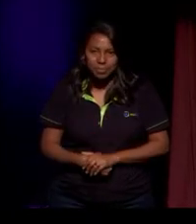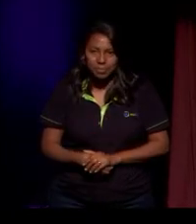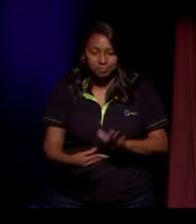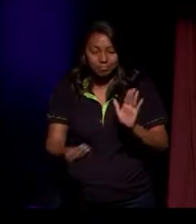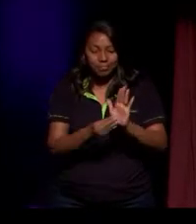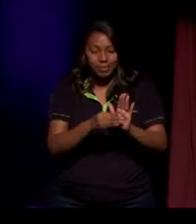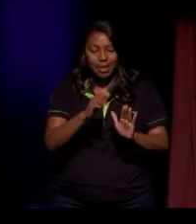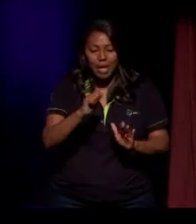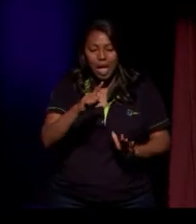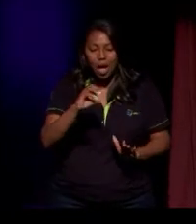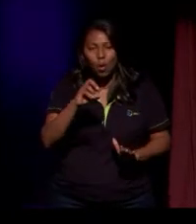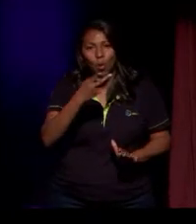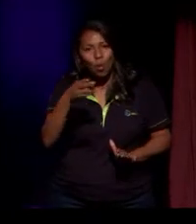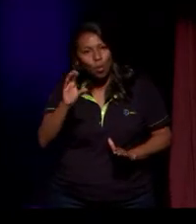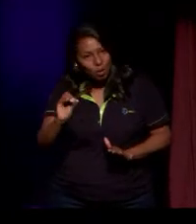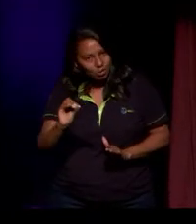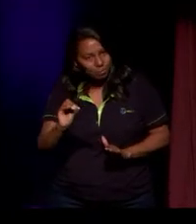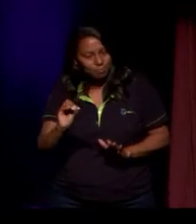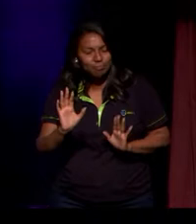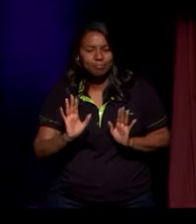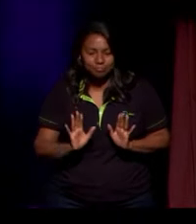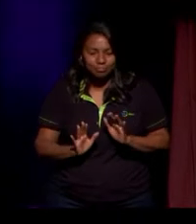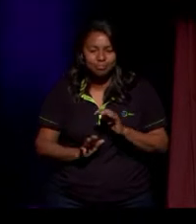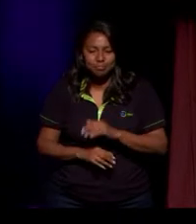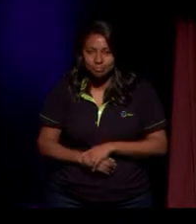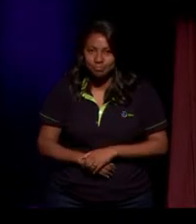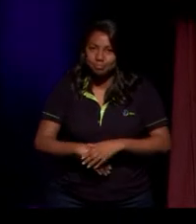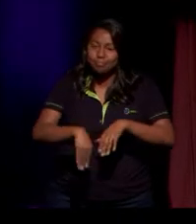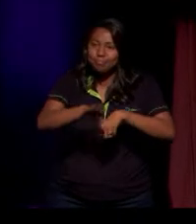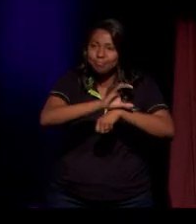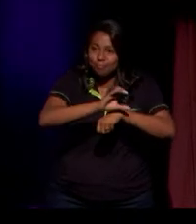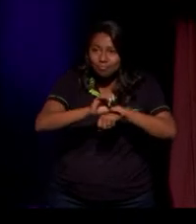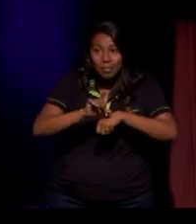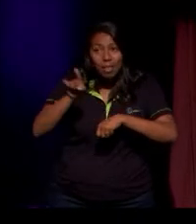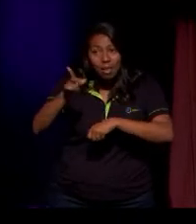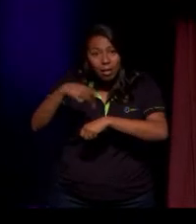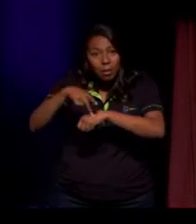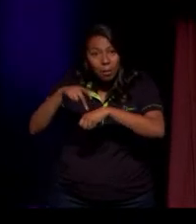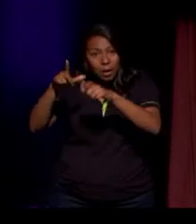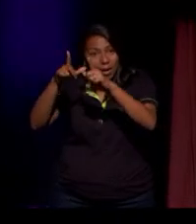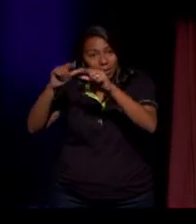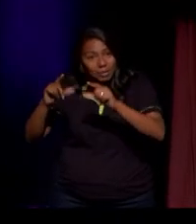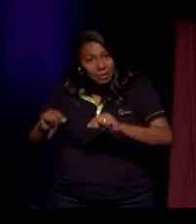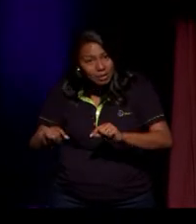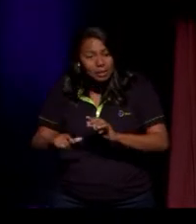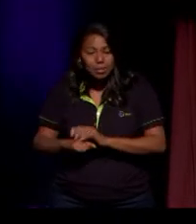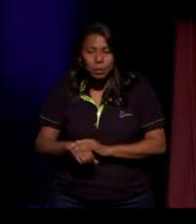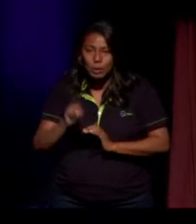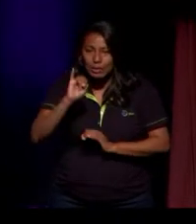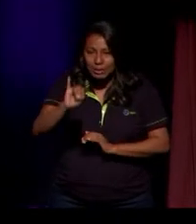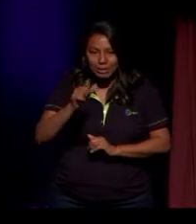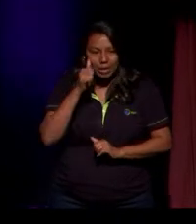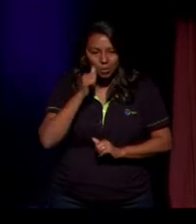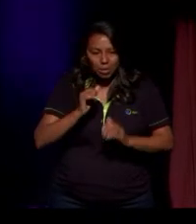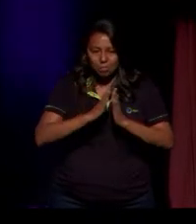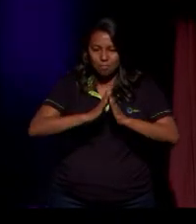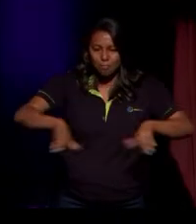in Christianity, no, but, in the Lebanese constitution, separated, she loses custody of her children.